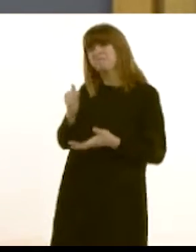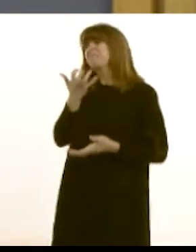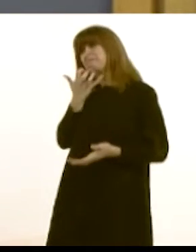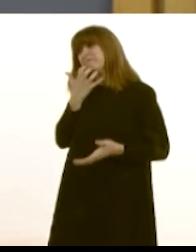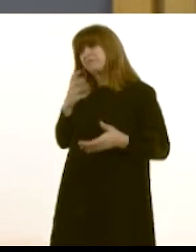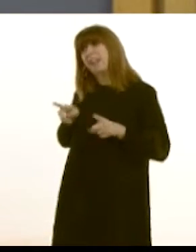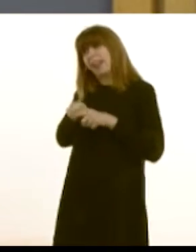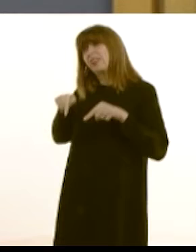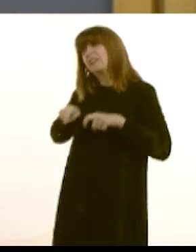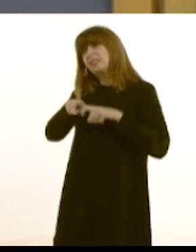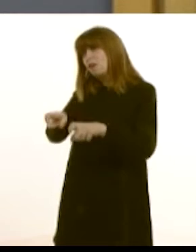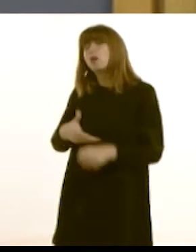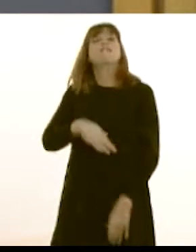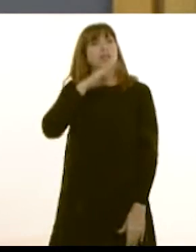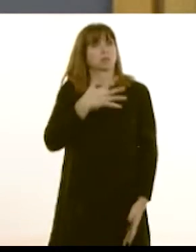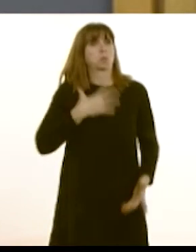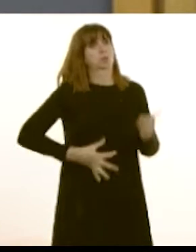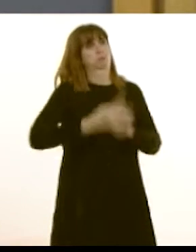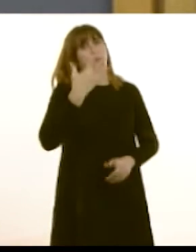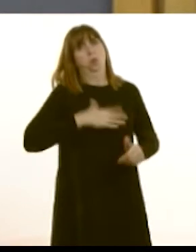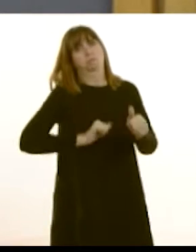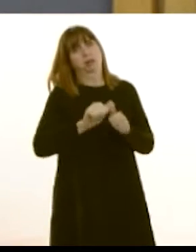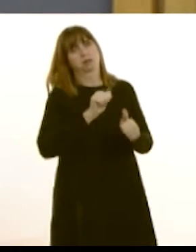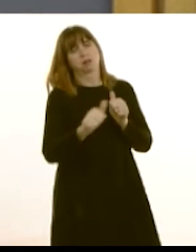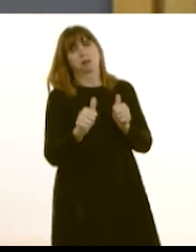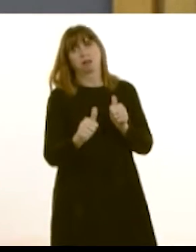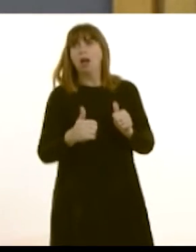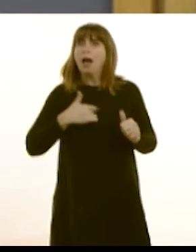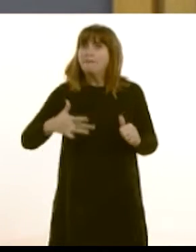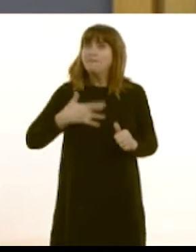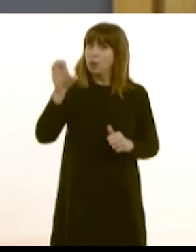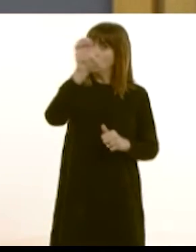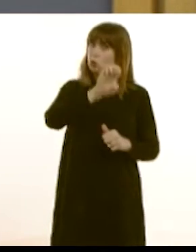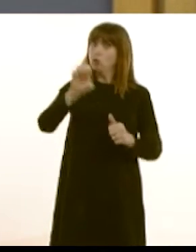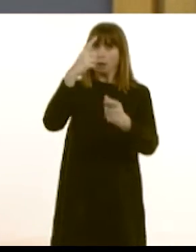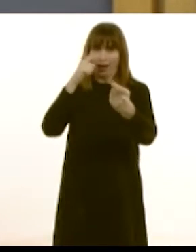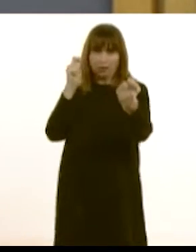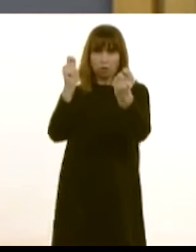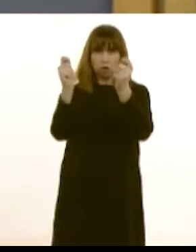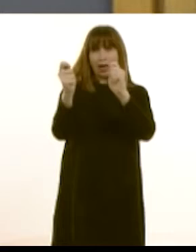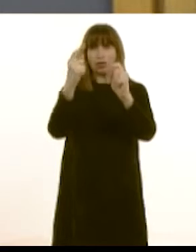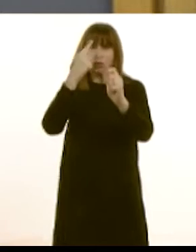Now, a new Europe is possible, I believe, just as a new Wales is possible, but you failed